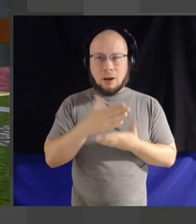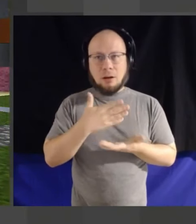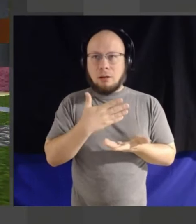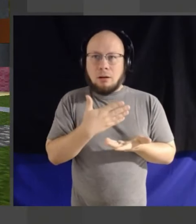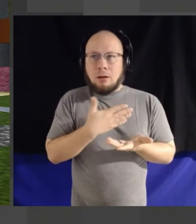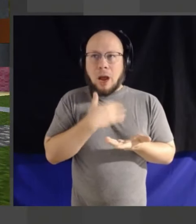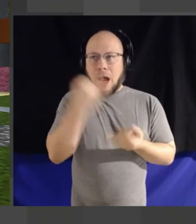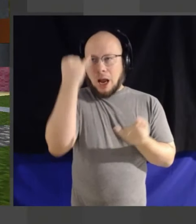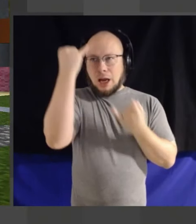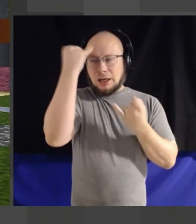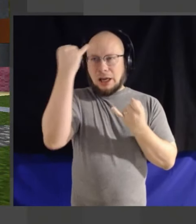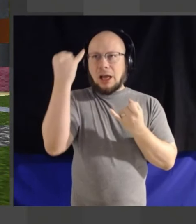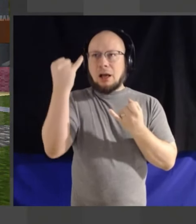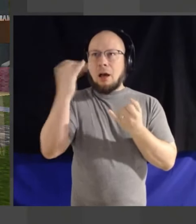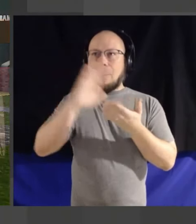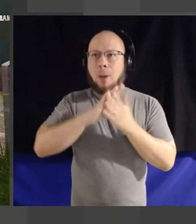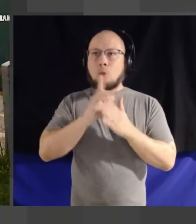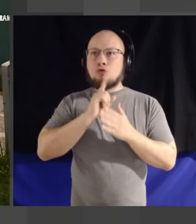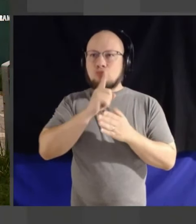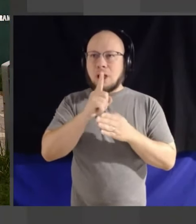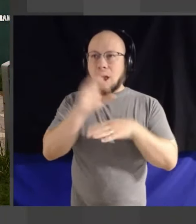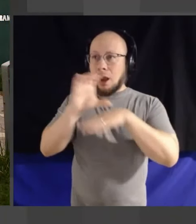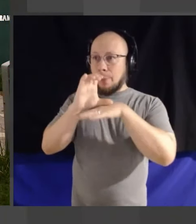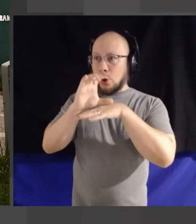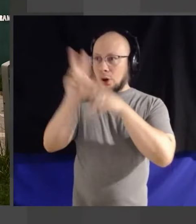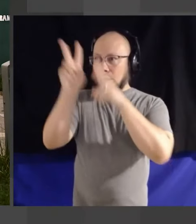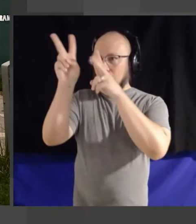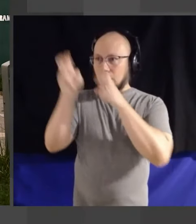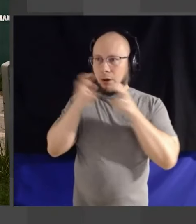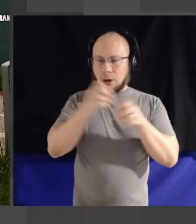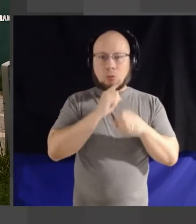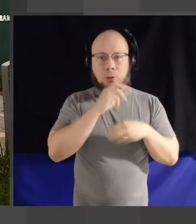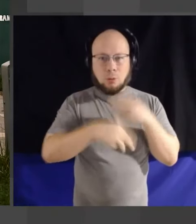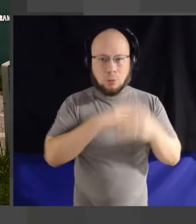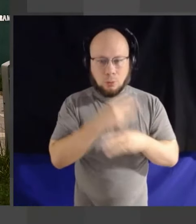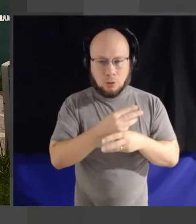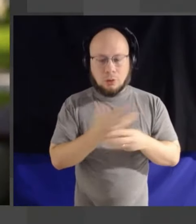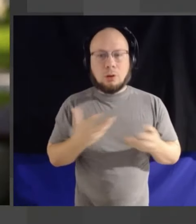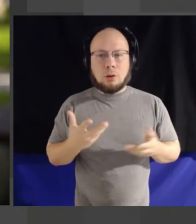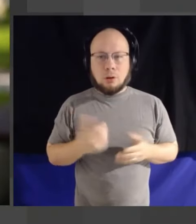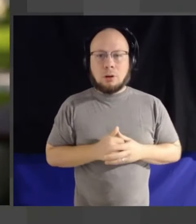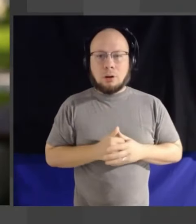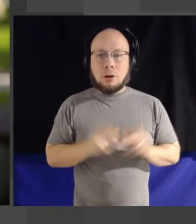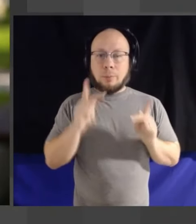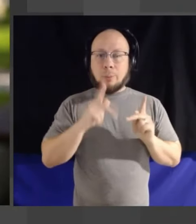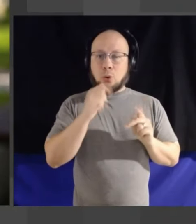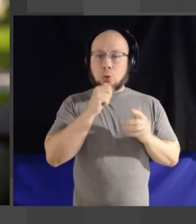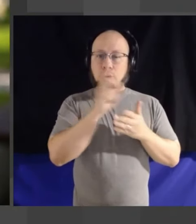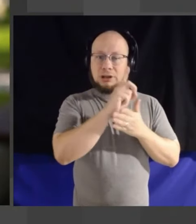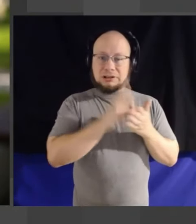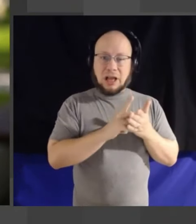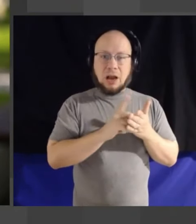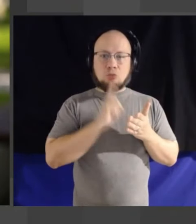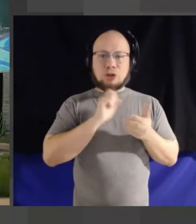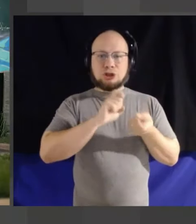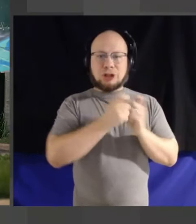THAT WE WERE ABLE TO MAKE REALITY WHAT WAS ONCE ONLY AN IDEA IN OUR COMPUTER SCREEN. FINALLY DECISION MAKERS HAVE